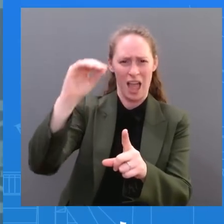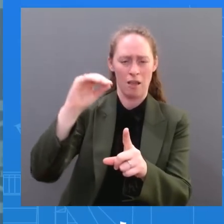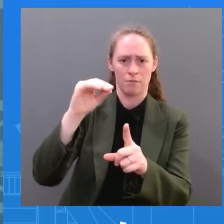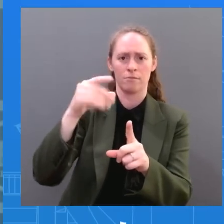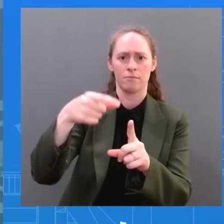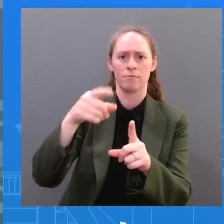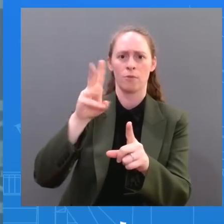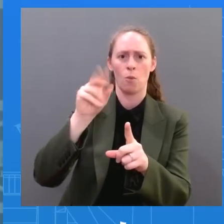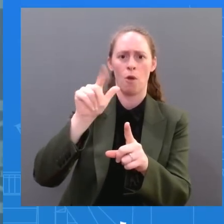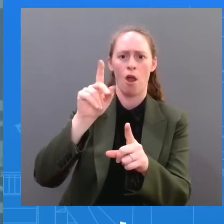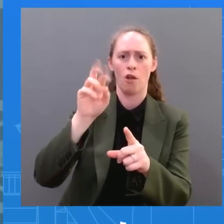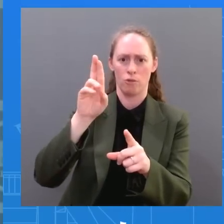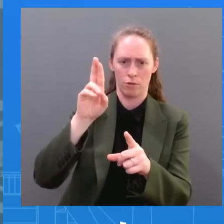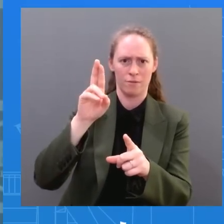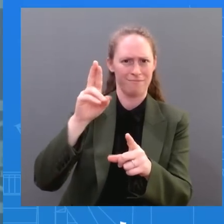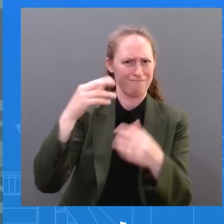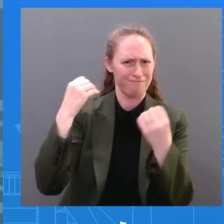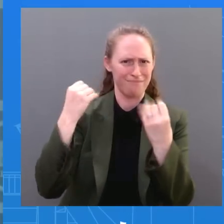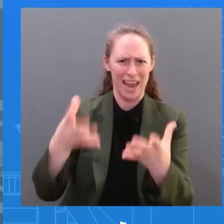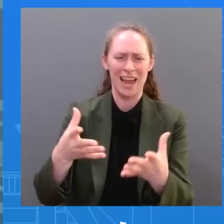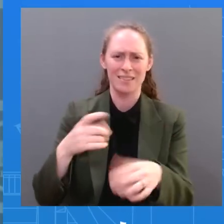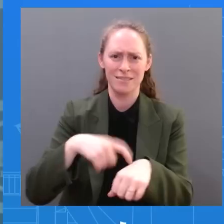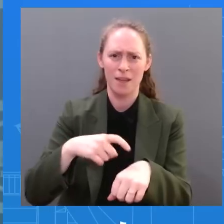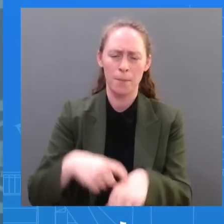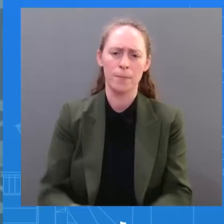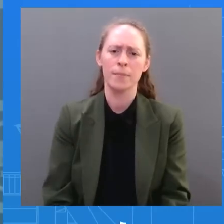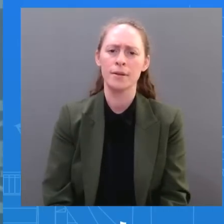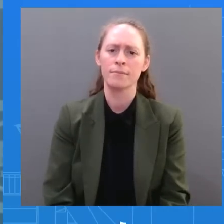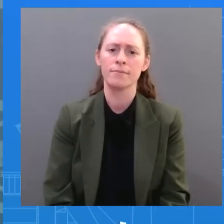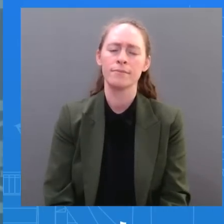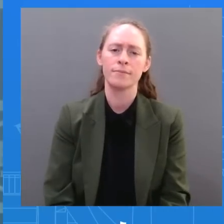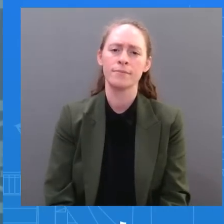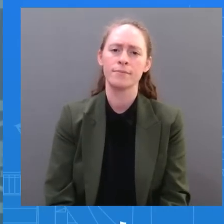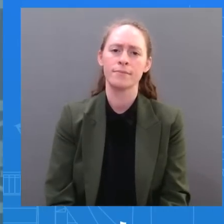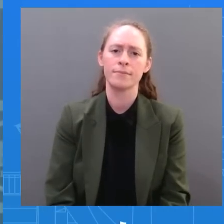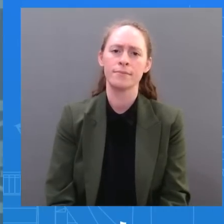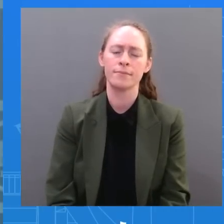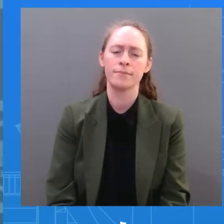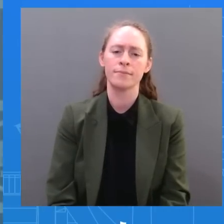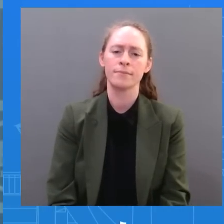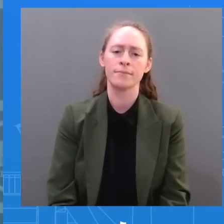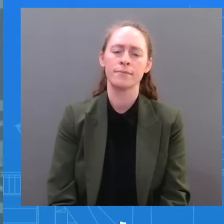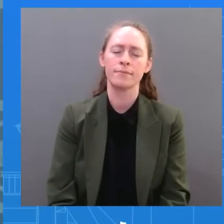right now, we're going to be focusing on the trip that we have planned, which is to talk about the American Rescue Plan